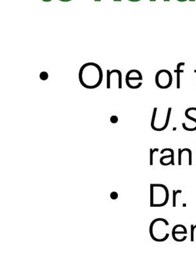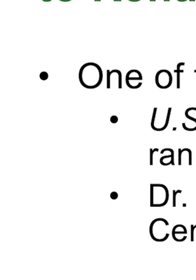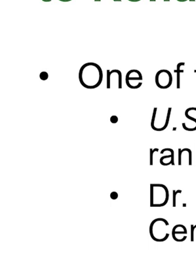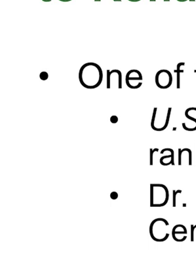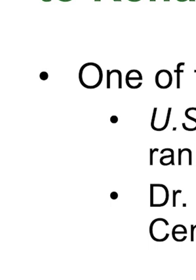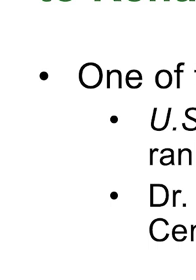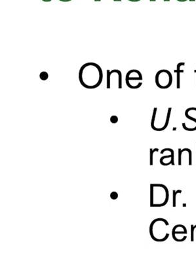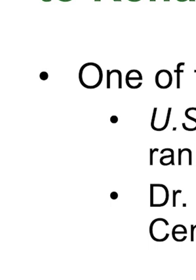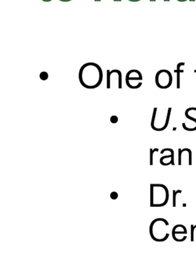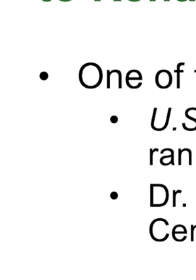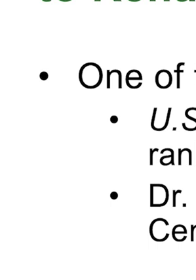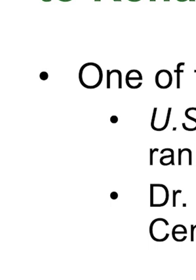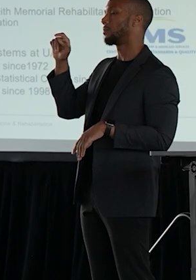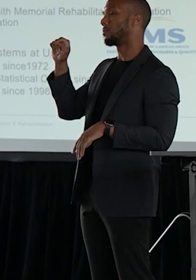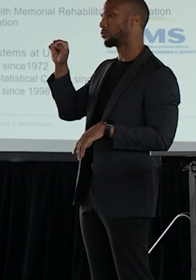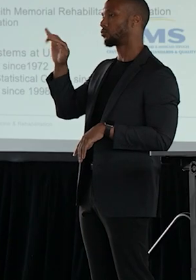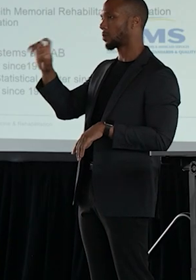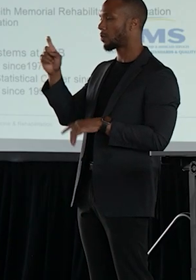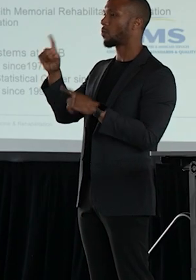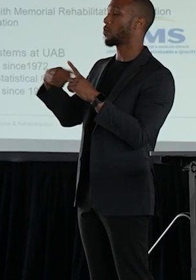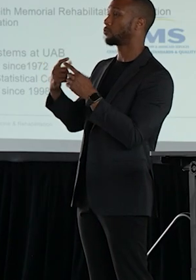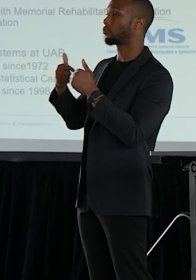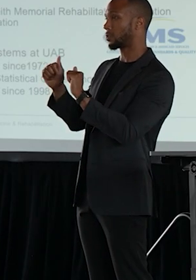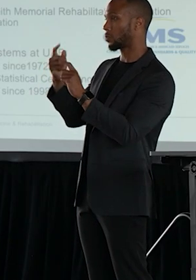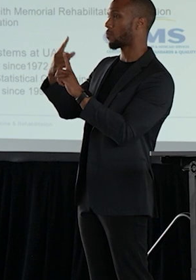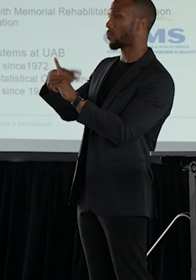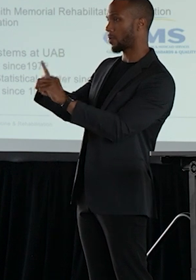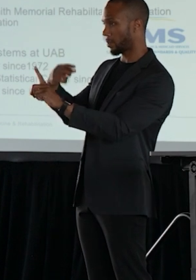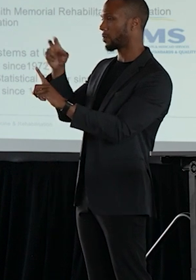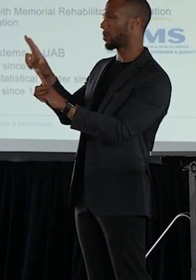the metrics when you try to rank the US News award report about